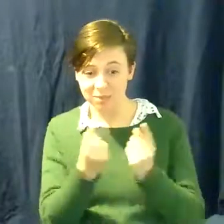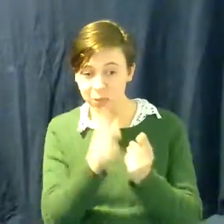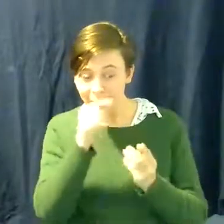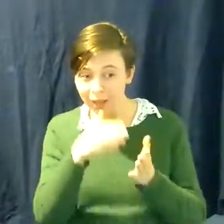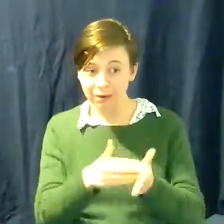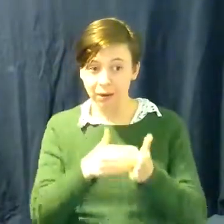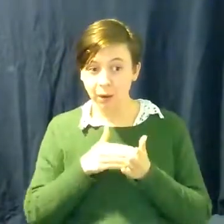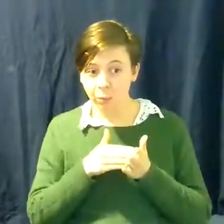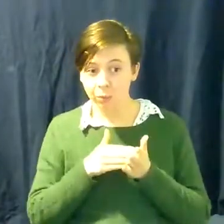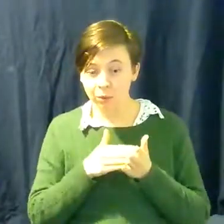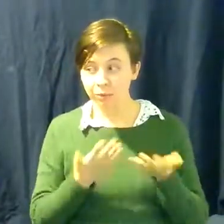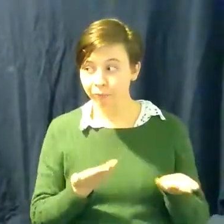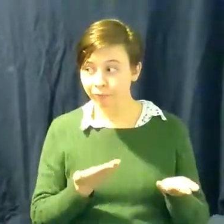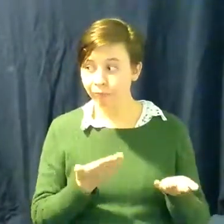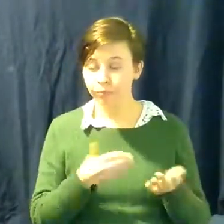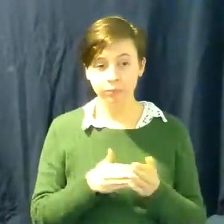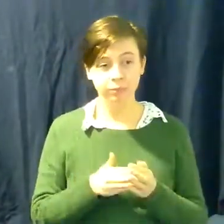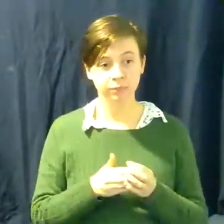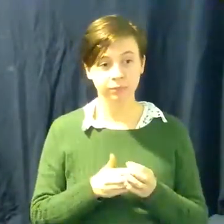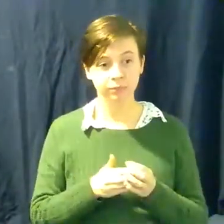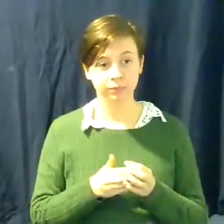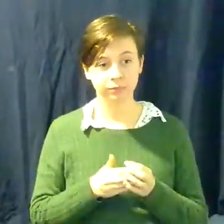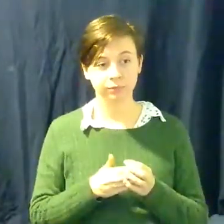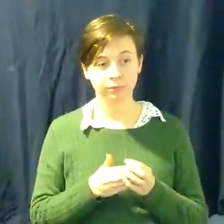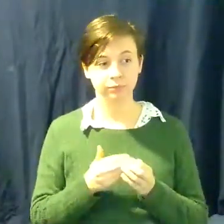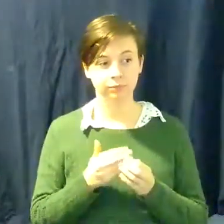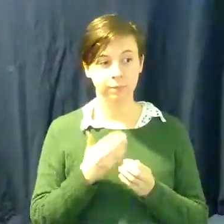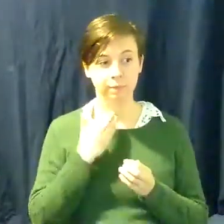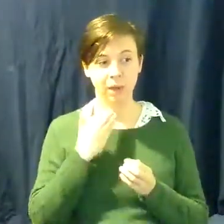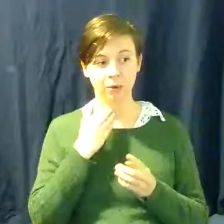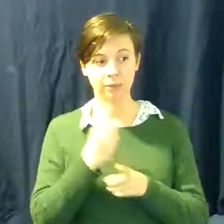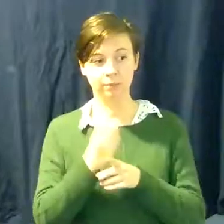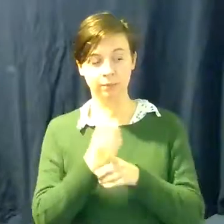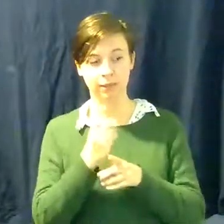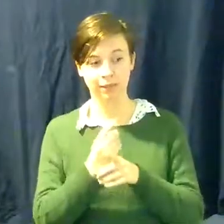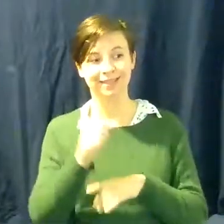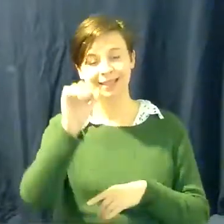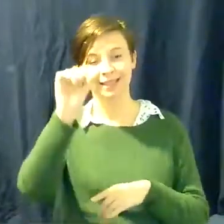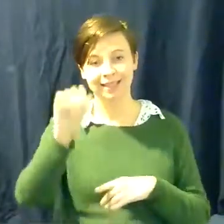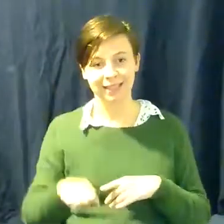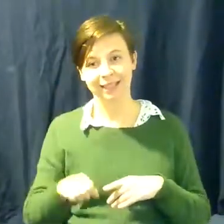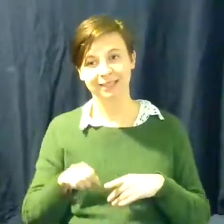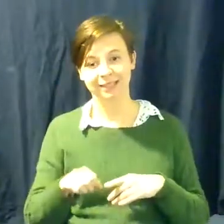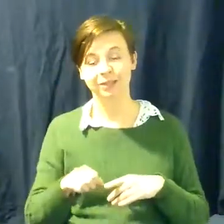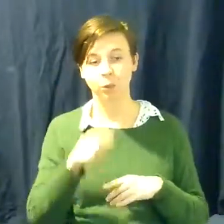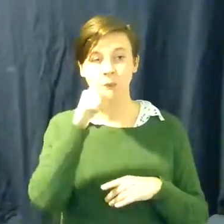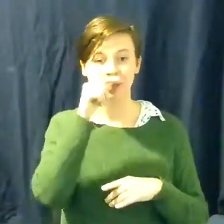specific skill set that they're looking far. Is that something that you would be able to help with?